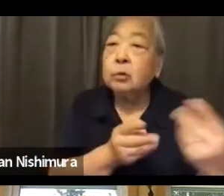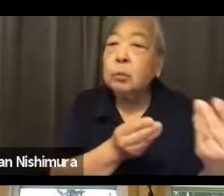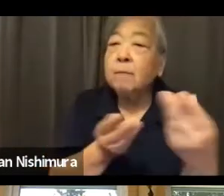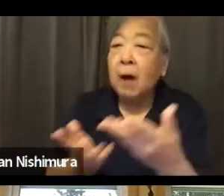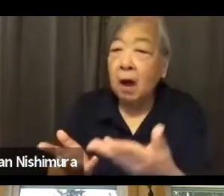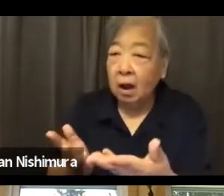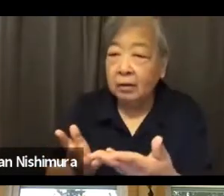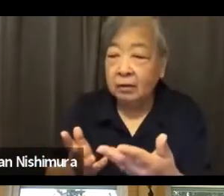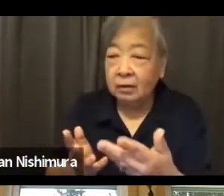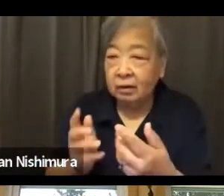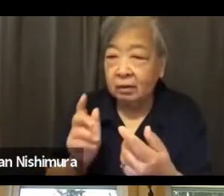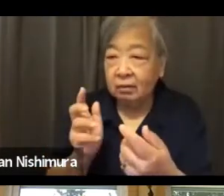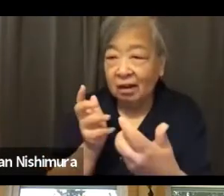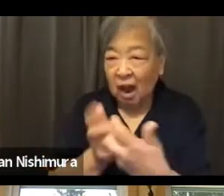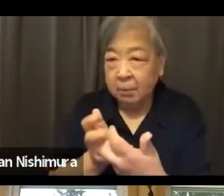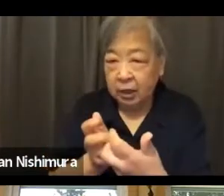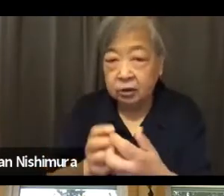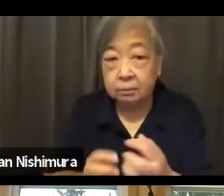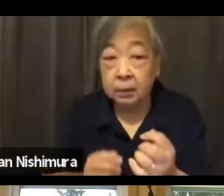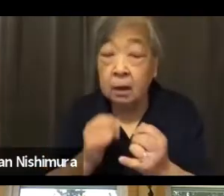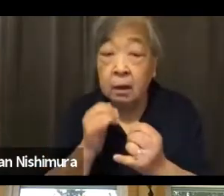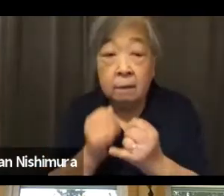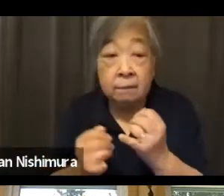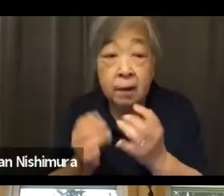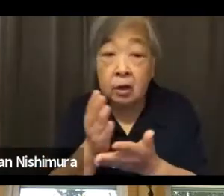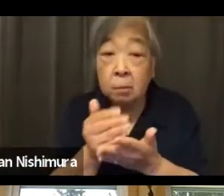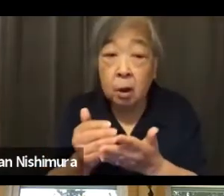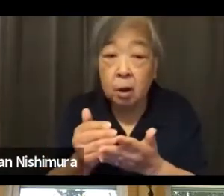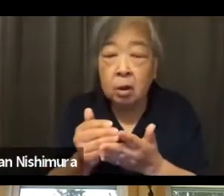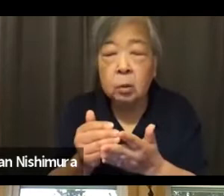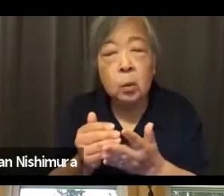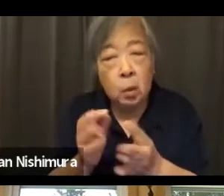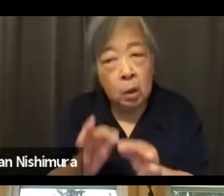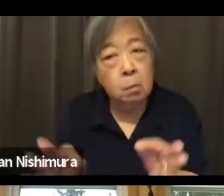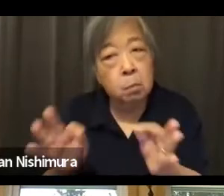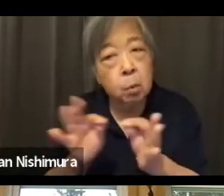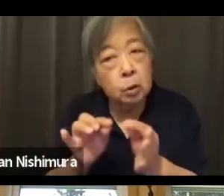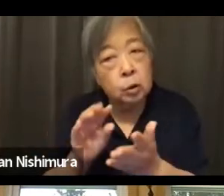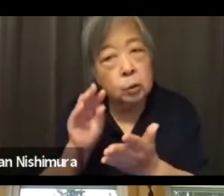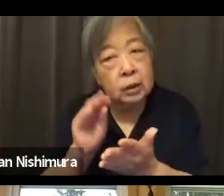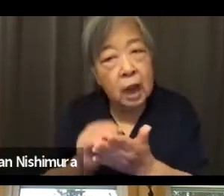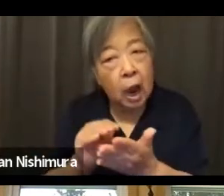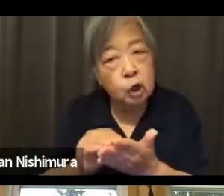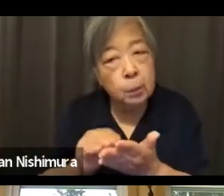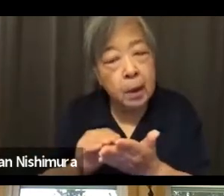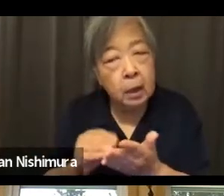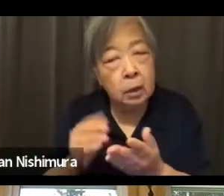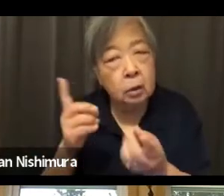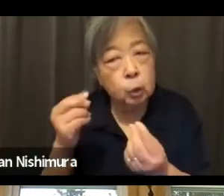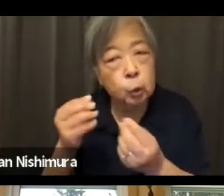The final piece I'll mention under advising is the importance of documenting next steps. This can be done in several ways.